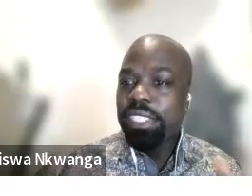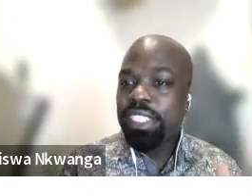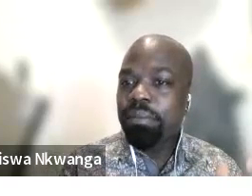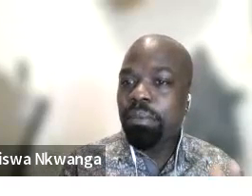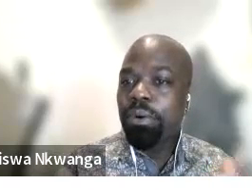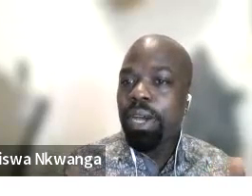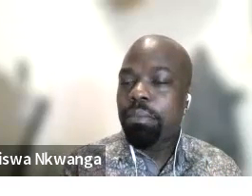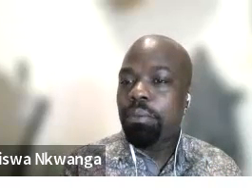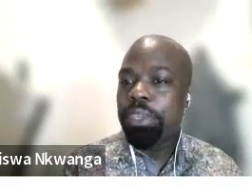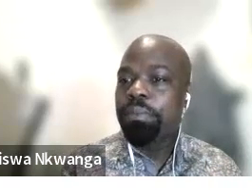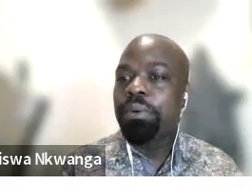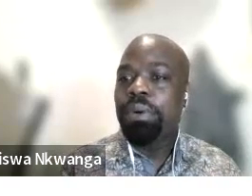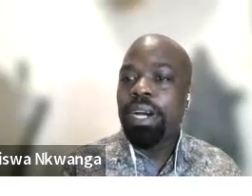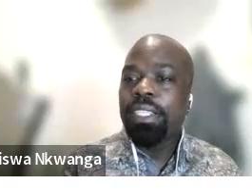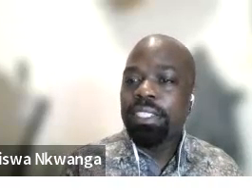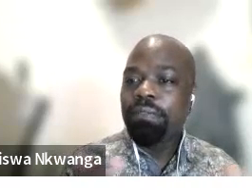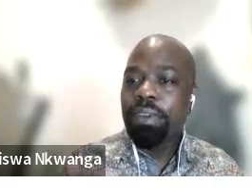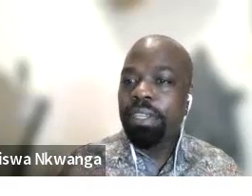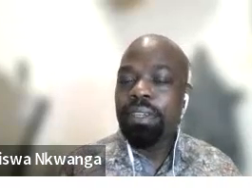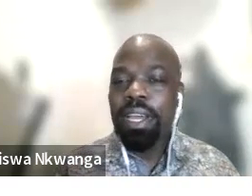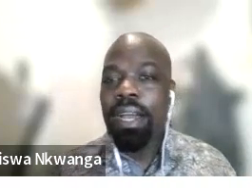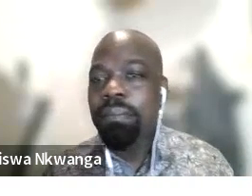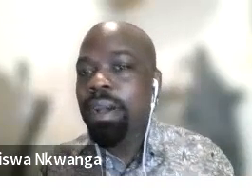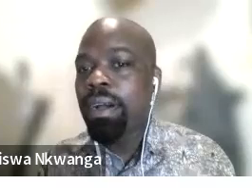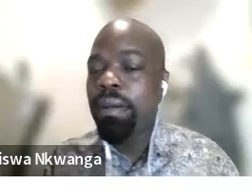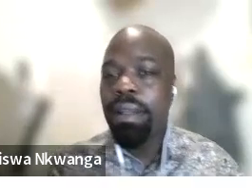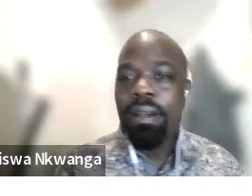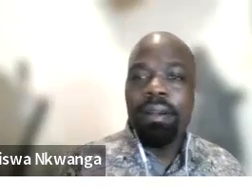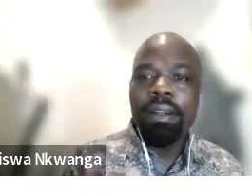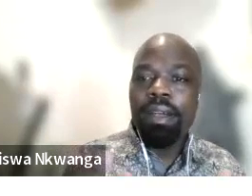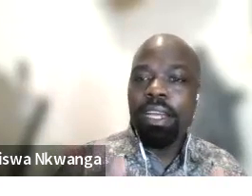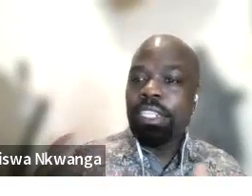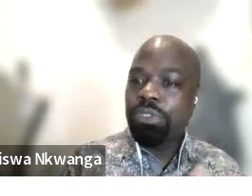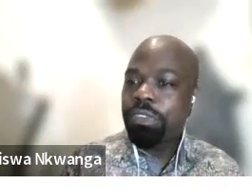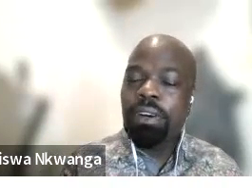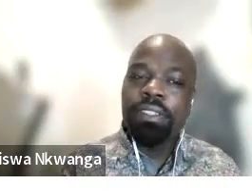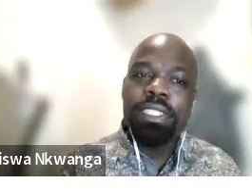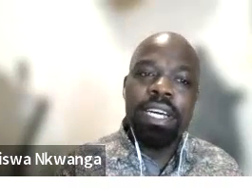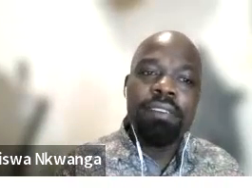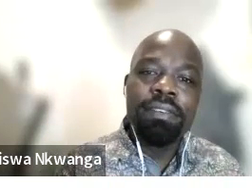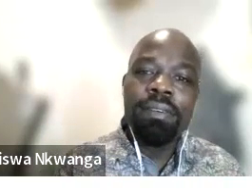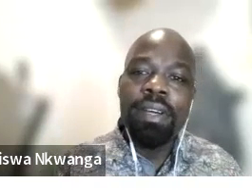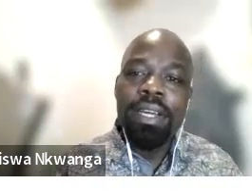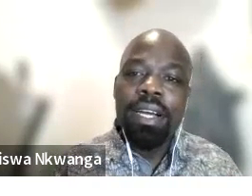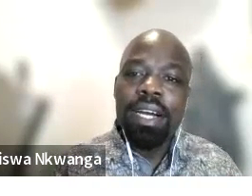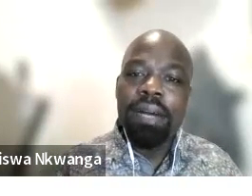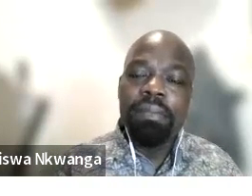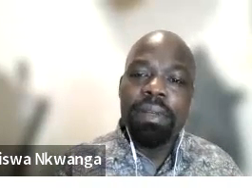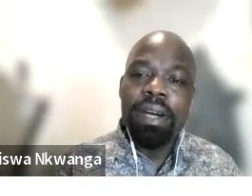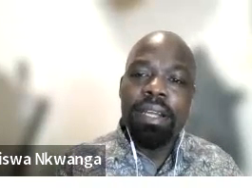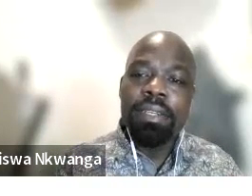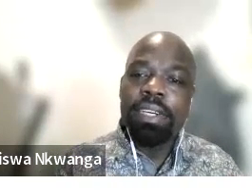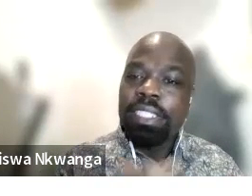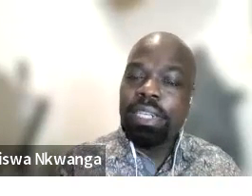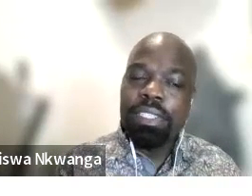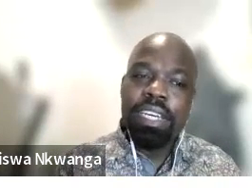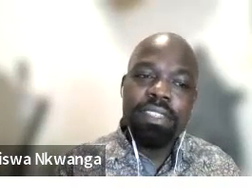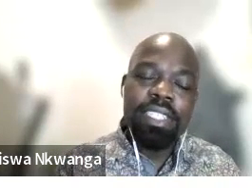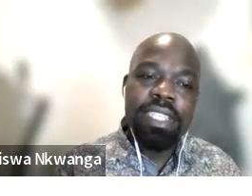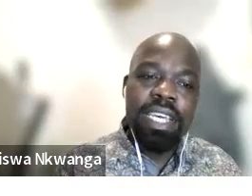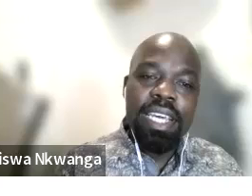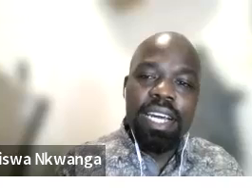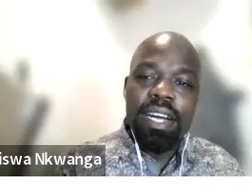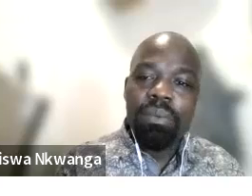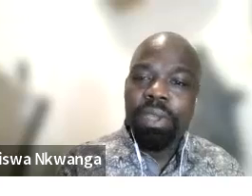We're seeing more and more people suffering at the cost to access health services.